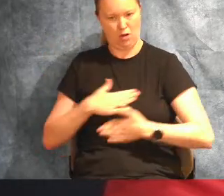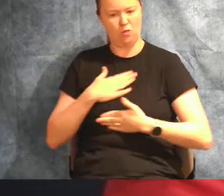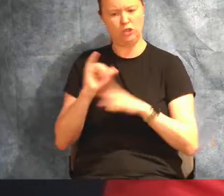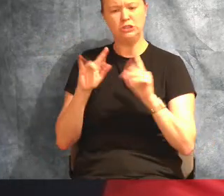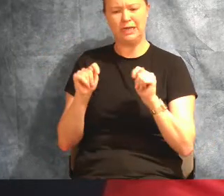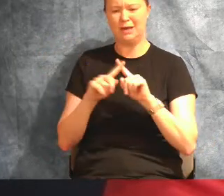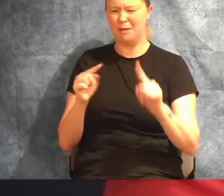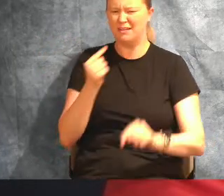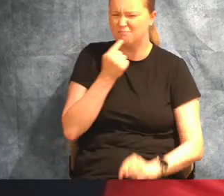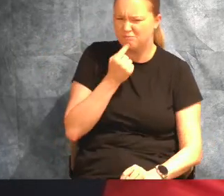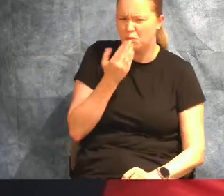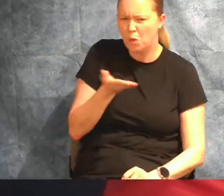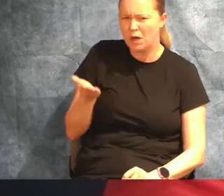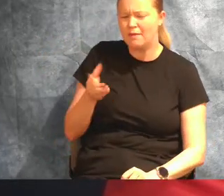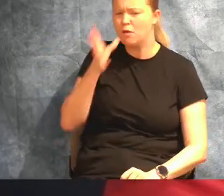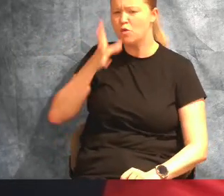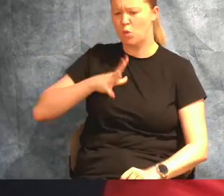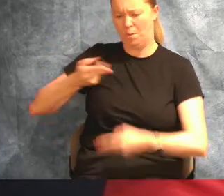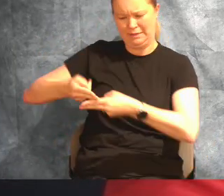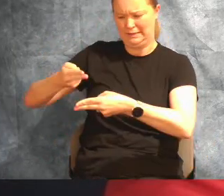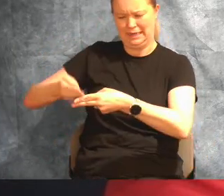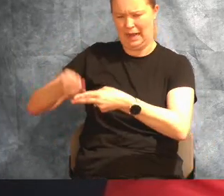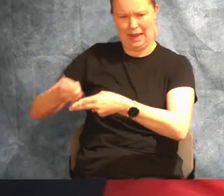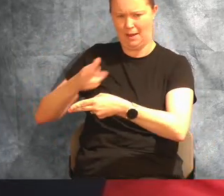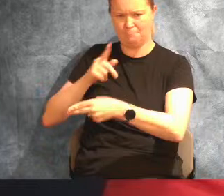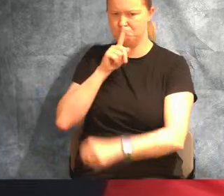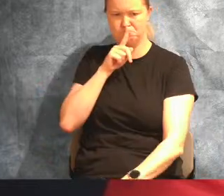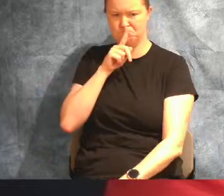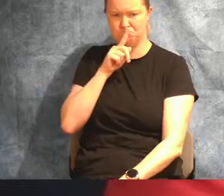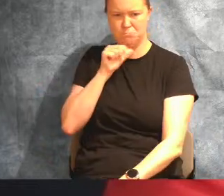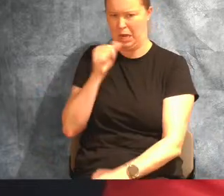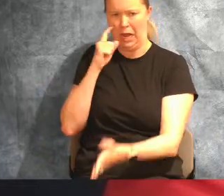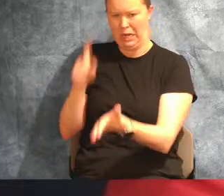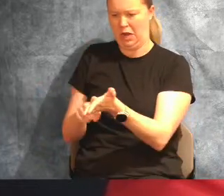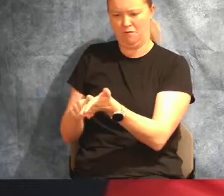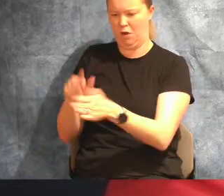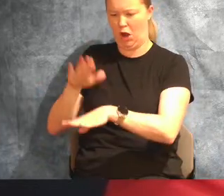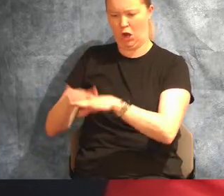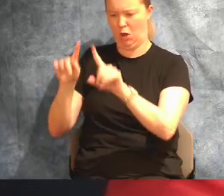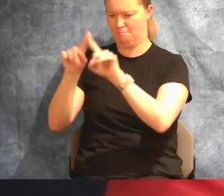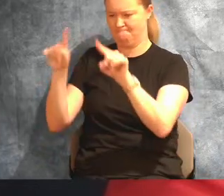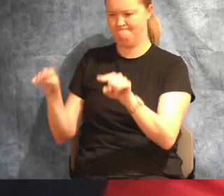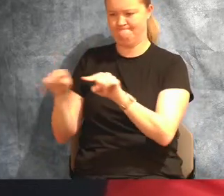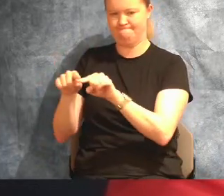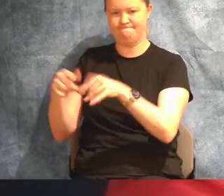disappointing thing is that the women's names were not identified on the placard. So, uh,